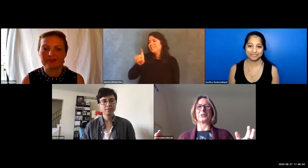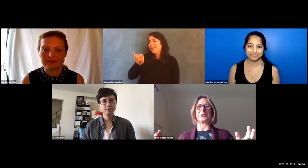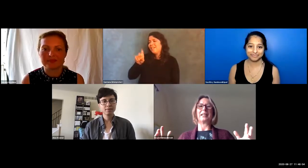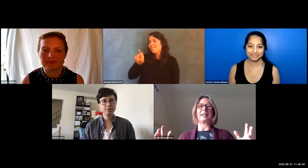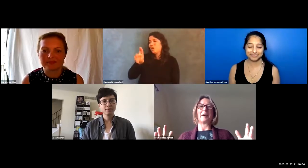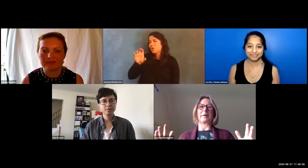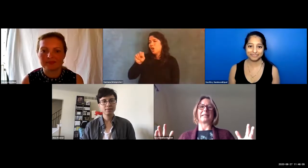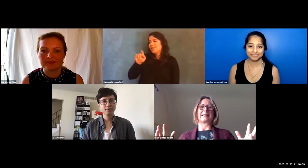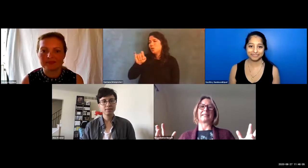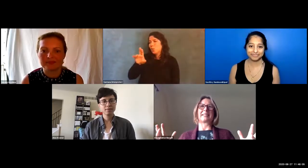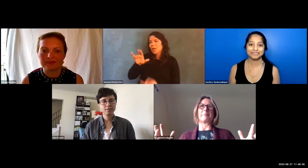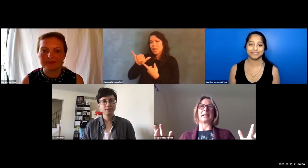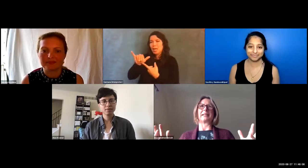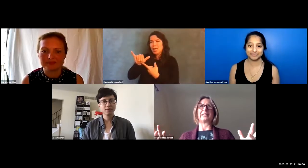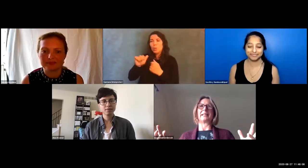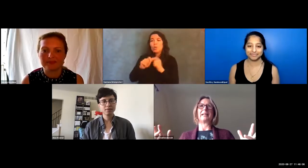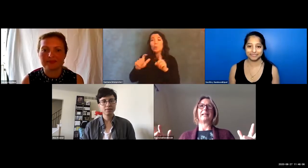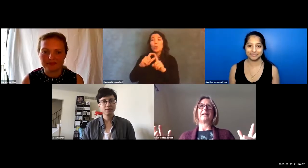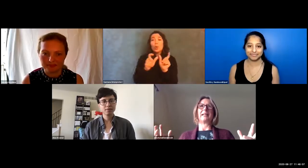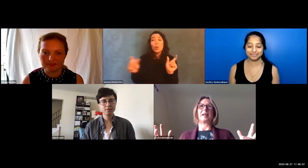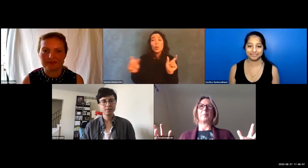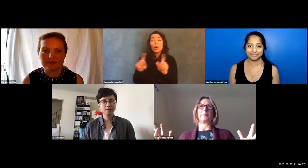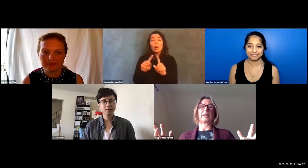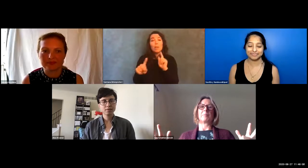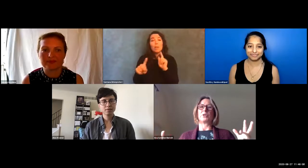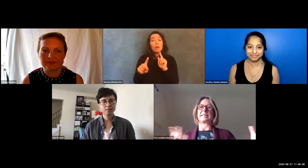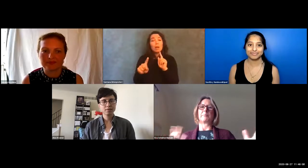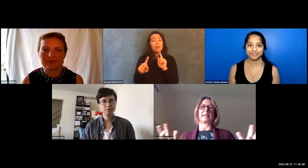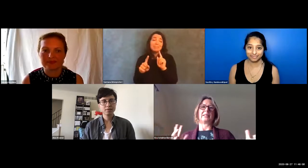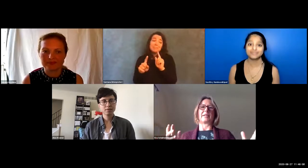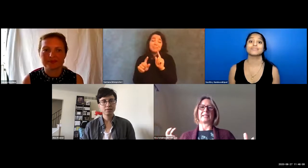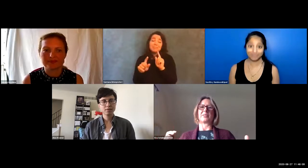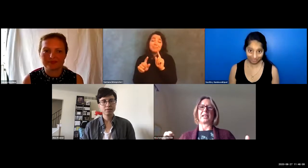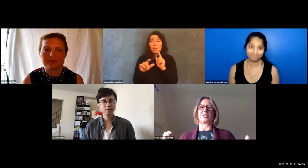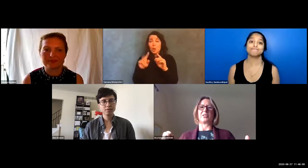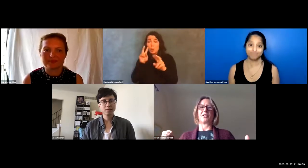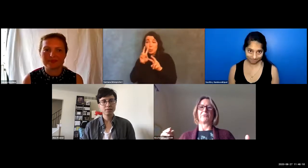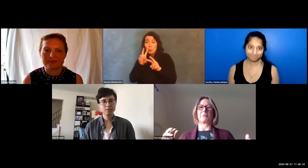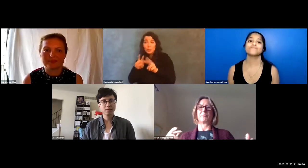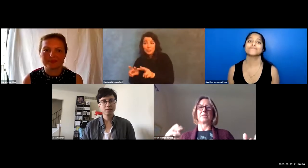order. But similarly predictably of Association of